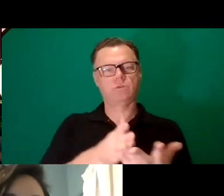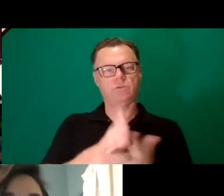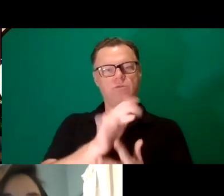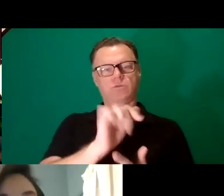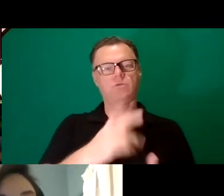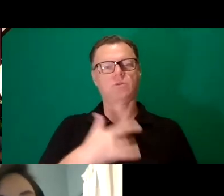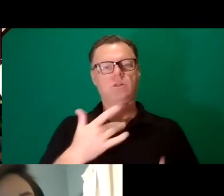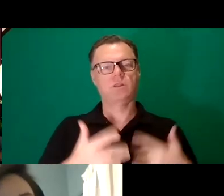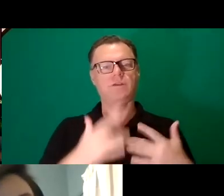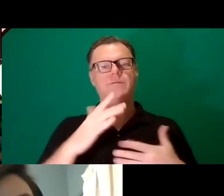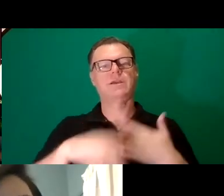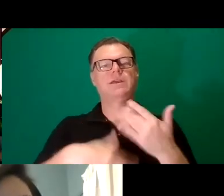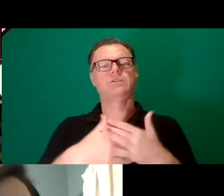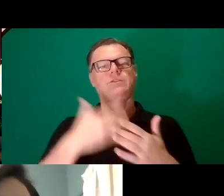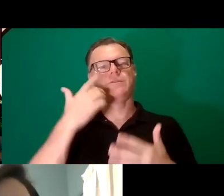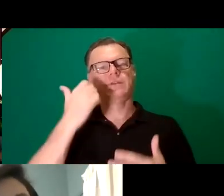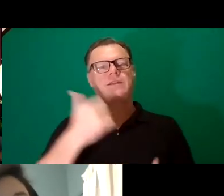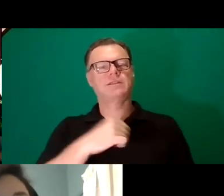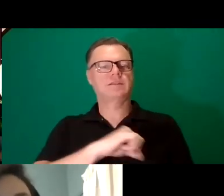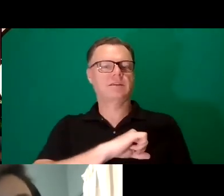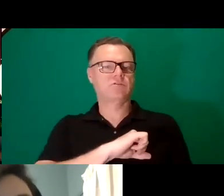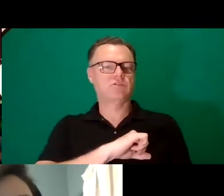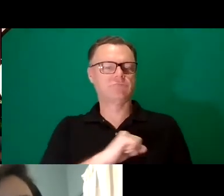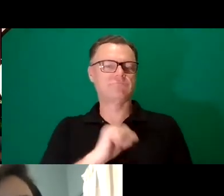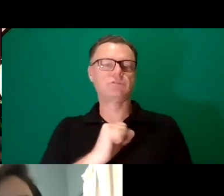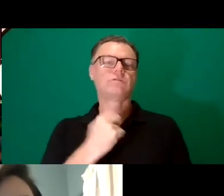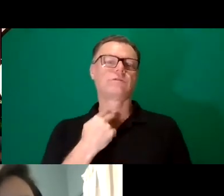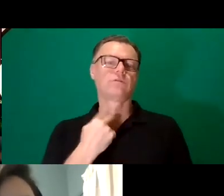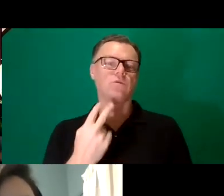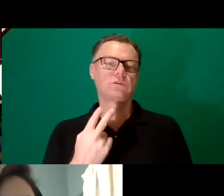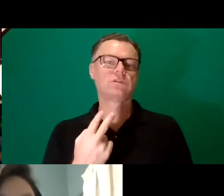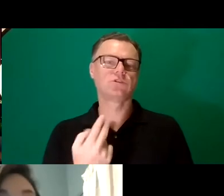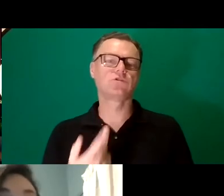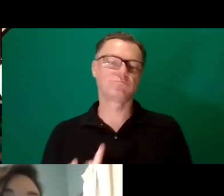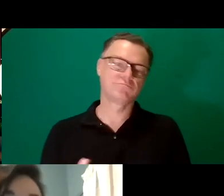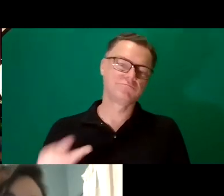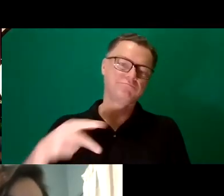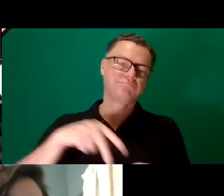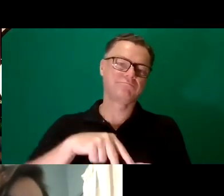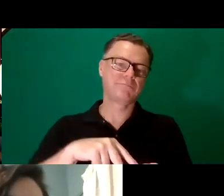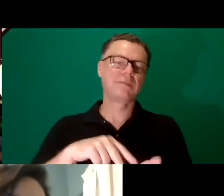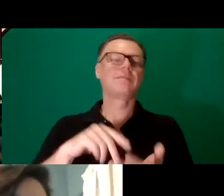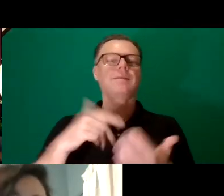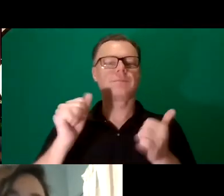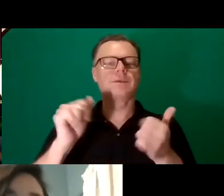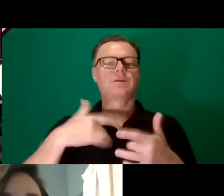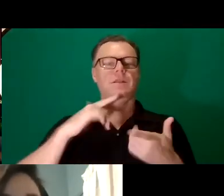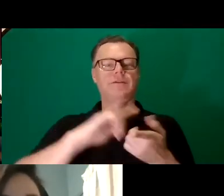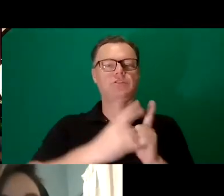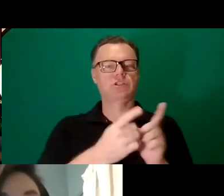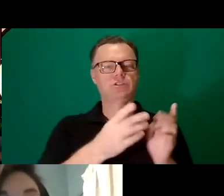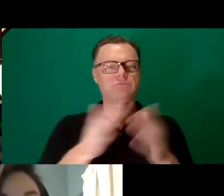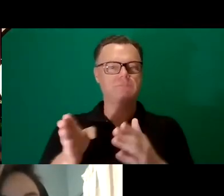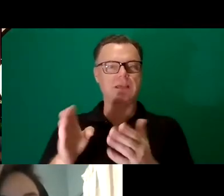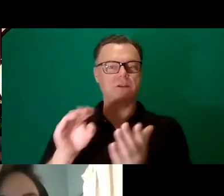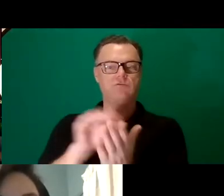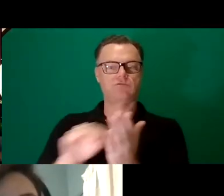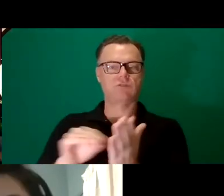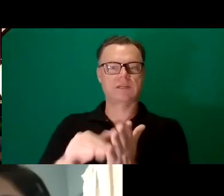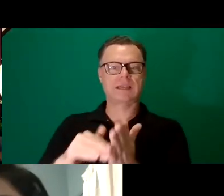you found that courage and that voice things shifted, and how your writing played a big role in that.